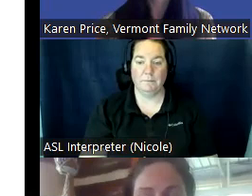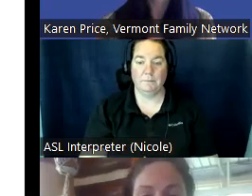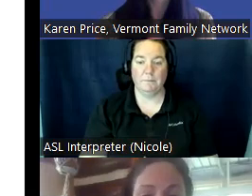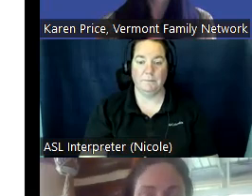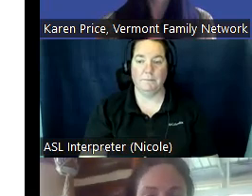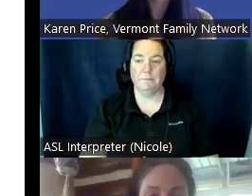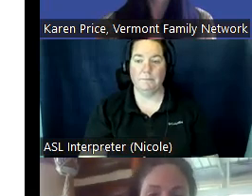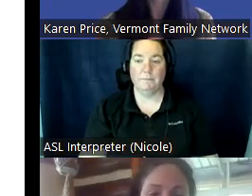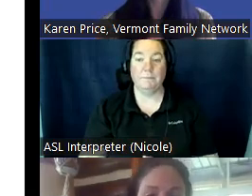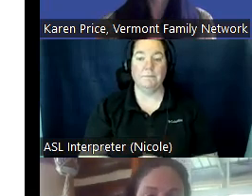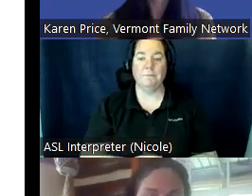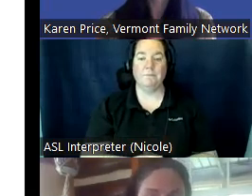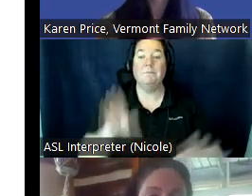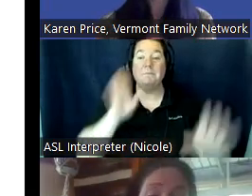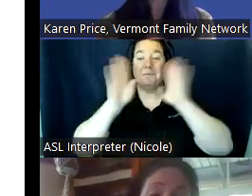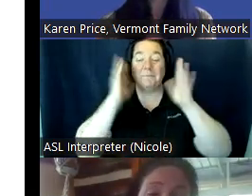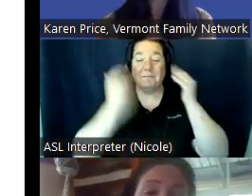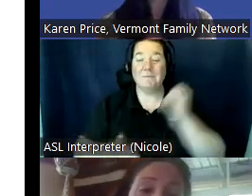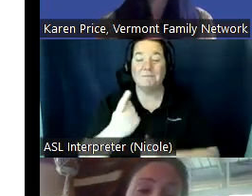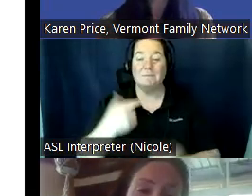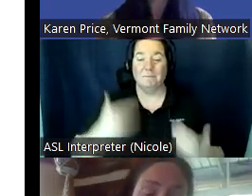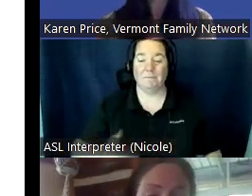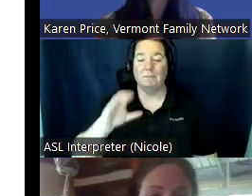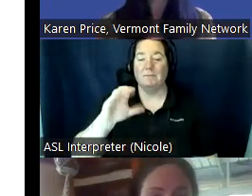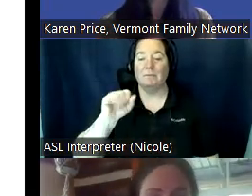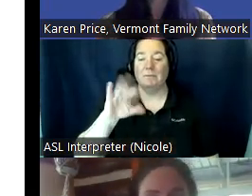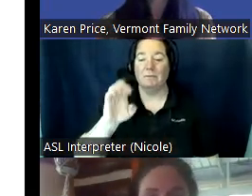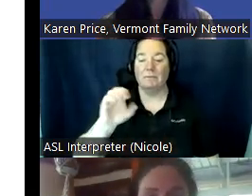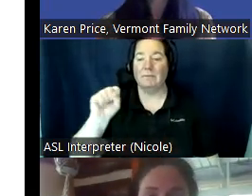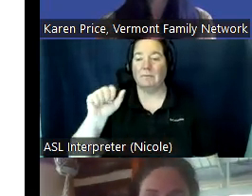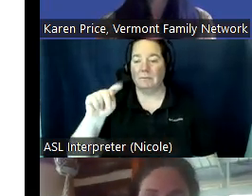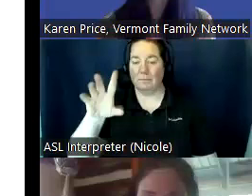Hi everyone, my name is Cassie Santo. During this portion of the presentation